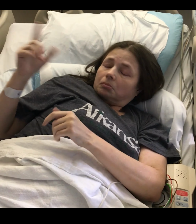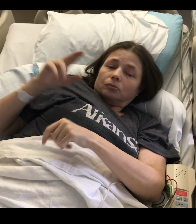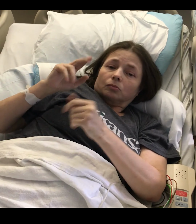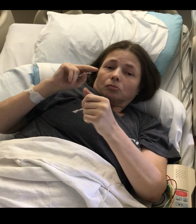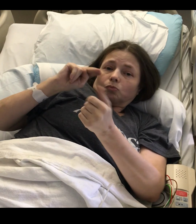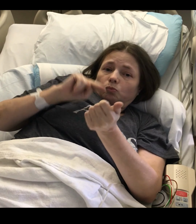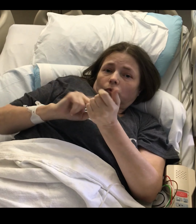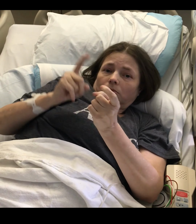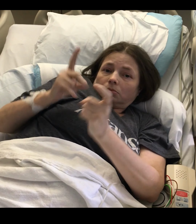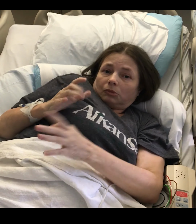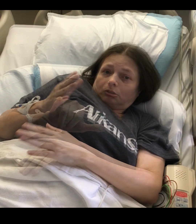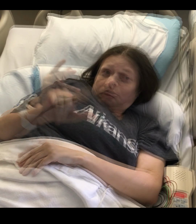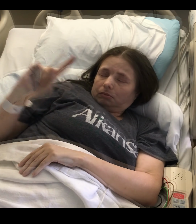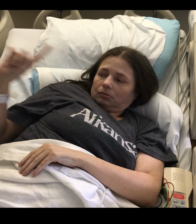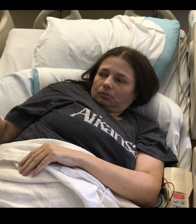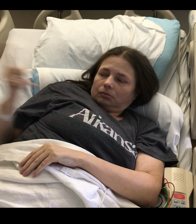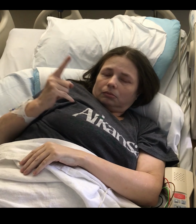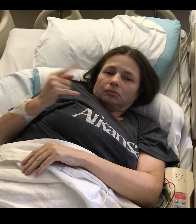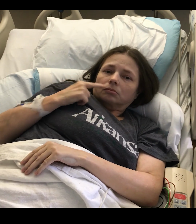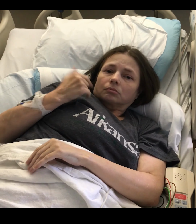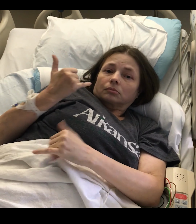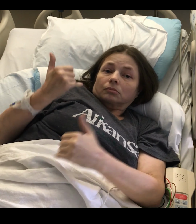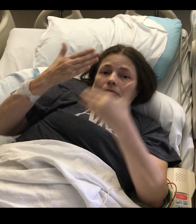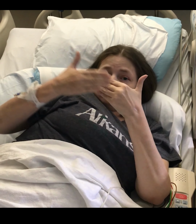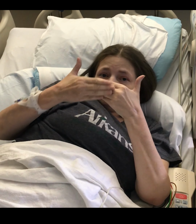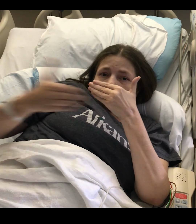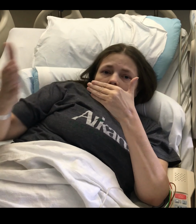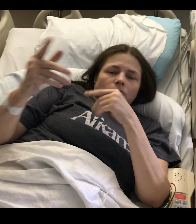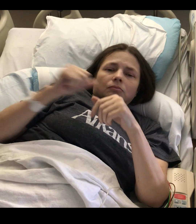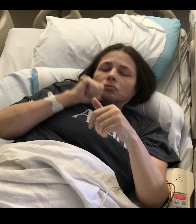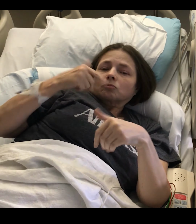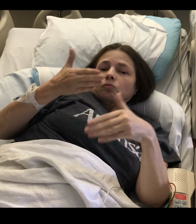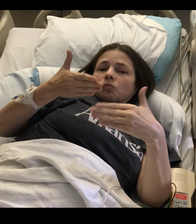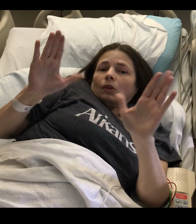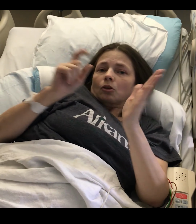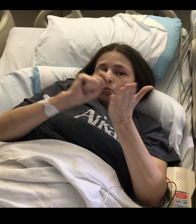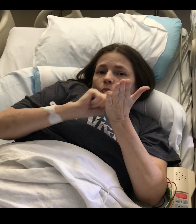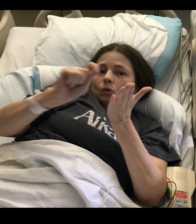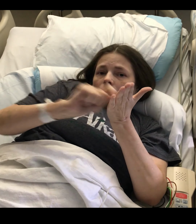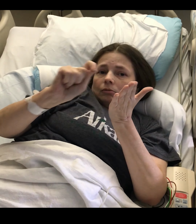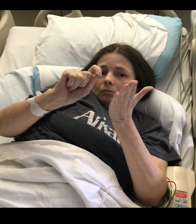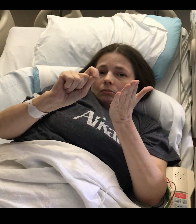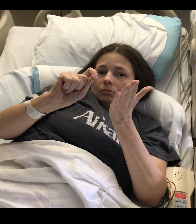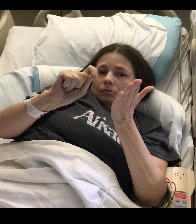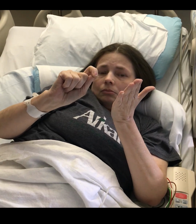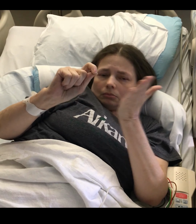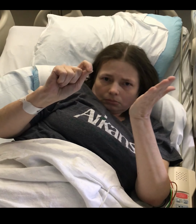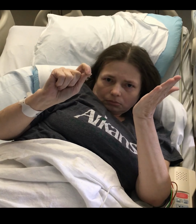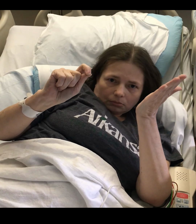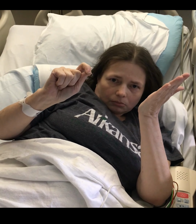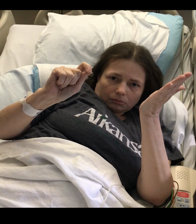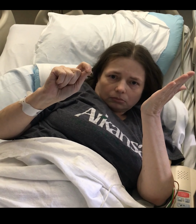The nurse manager came back with her and dictated that from now on, I was NOT allowed to write. Excuse me?